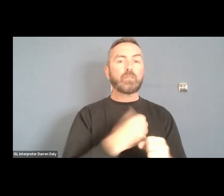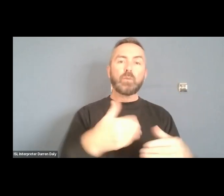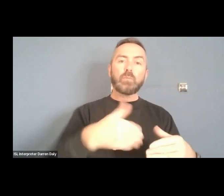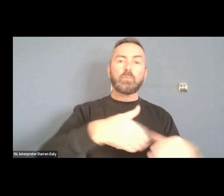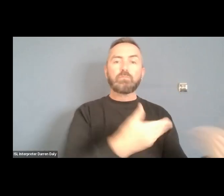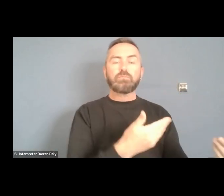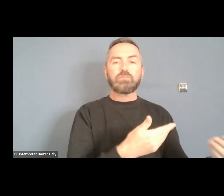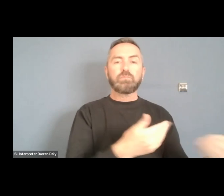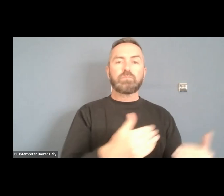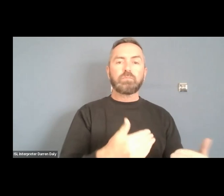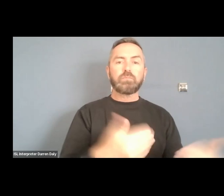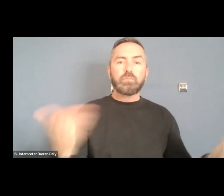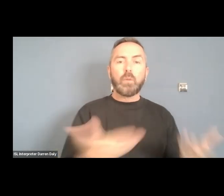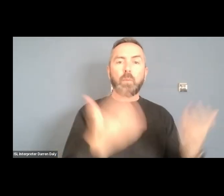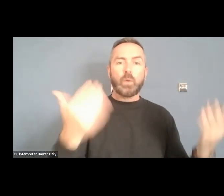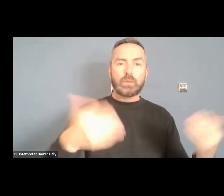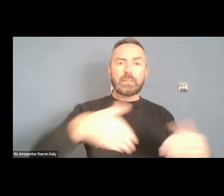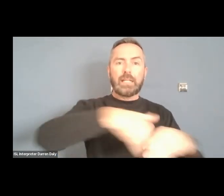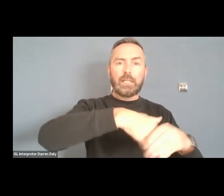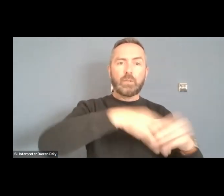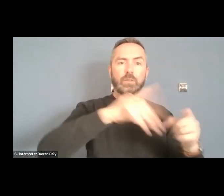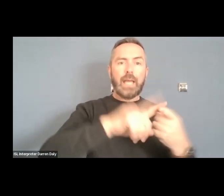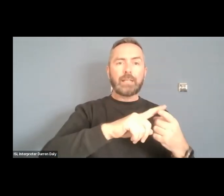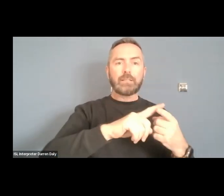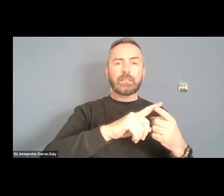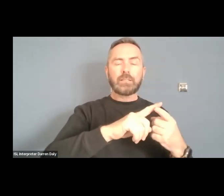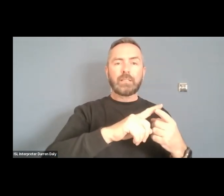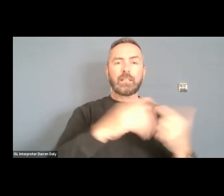discrimination, increased funding for community amenities and supports.